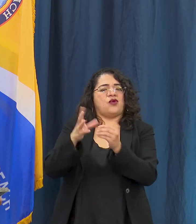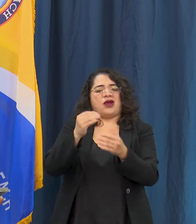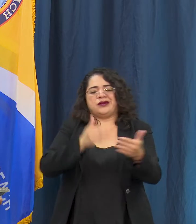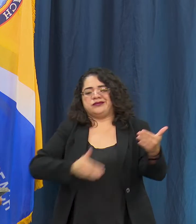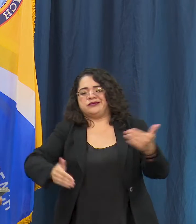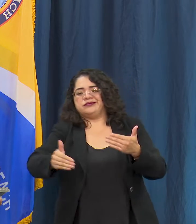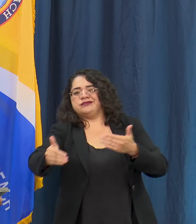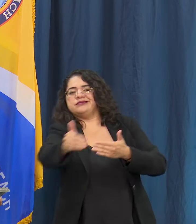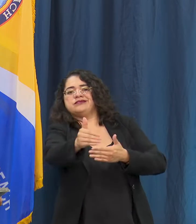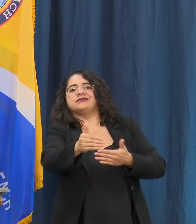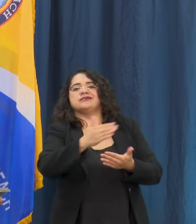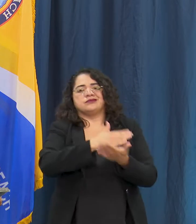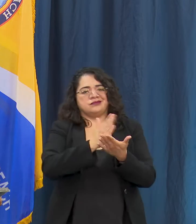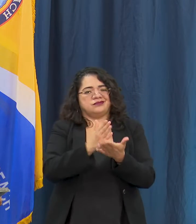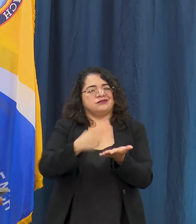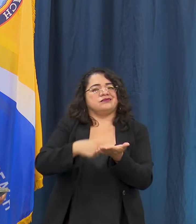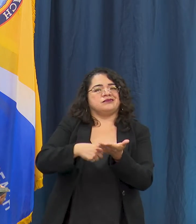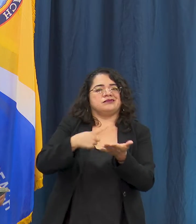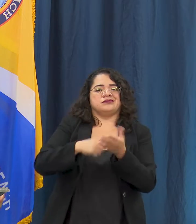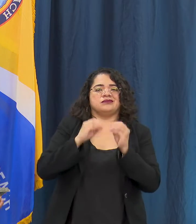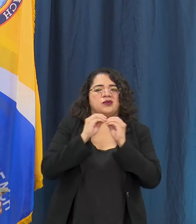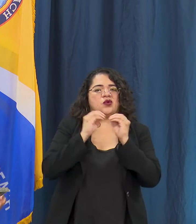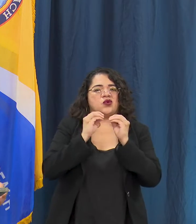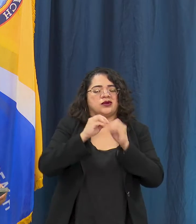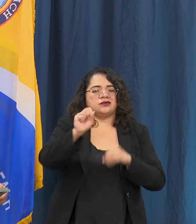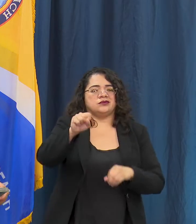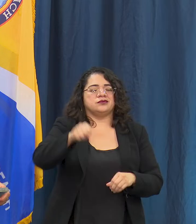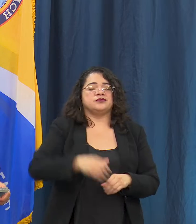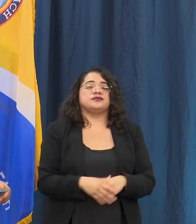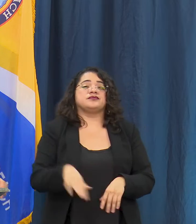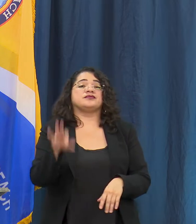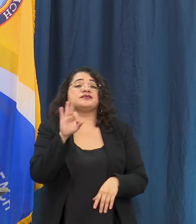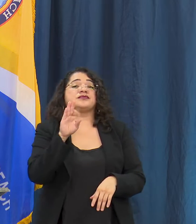Thank you Mayor, the next question is from Facebook from one our Facebook live